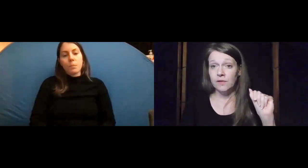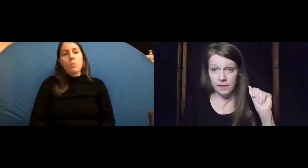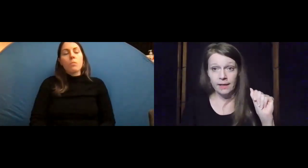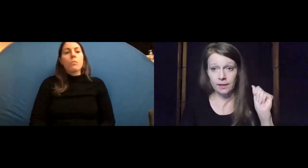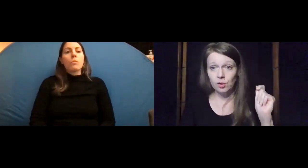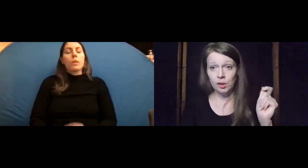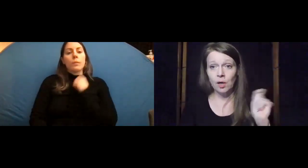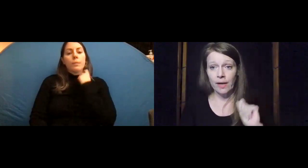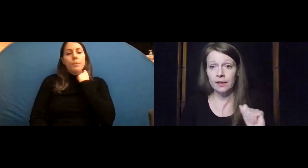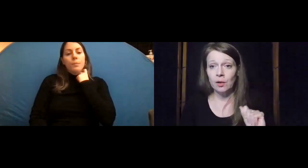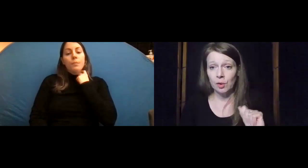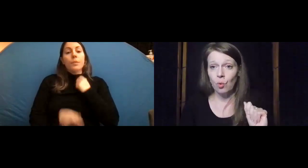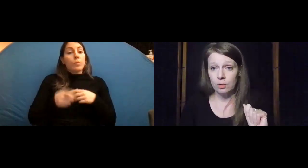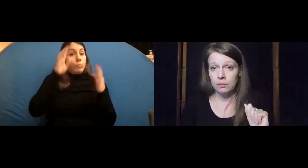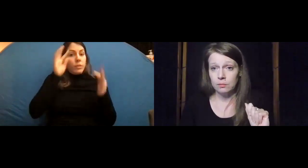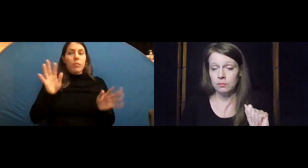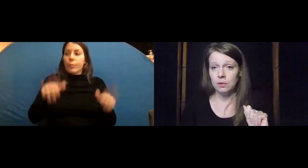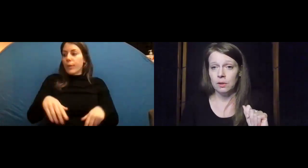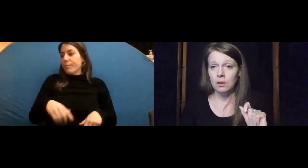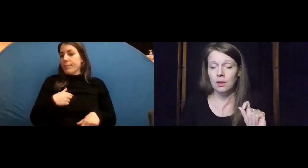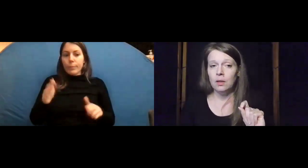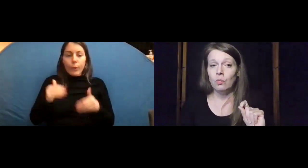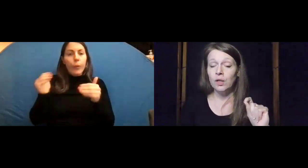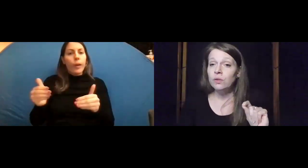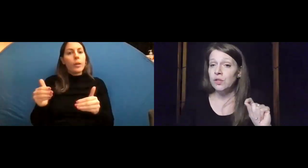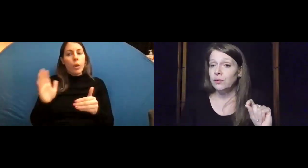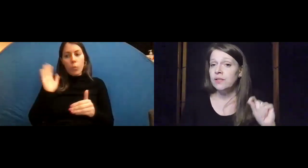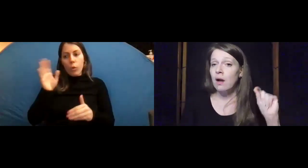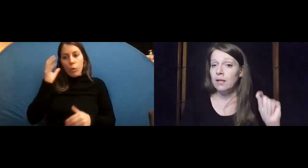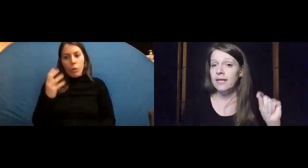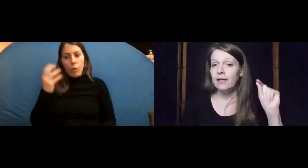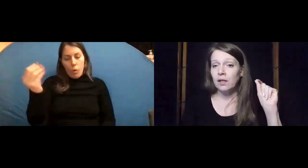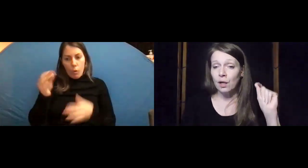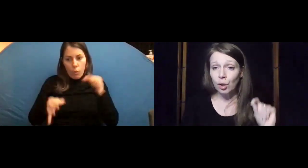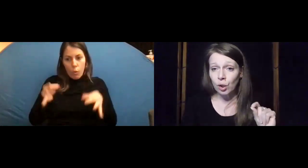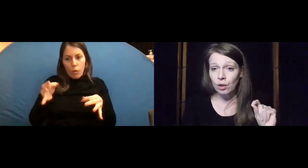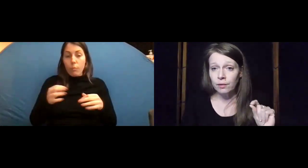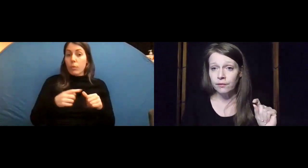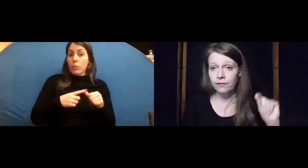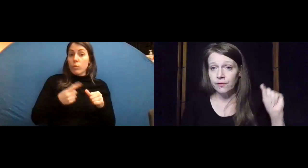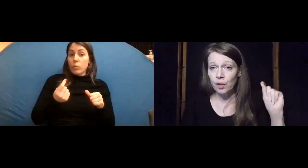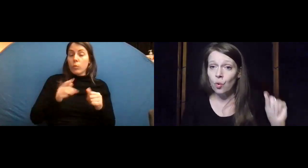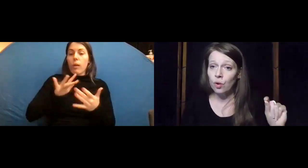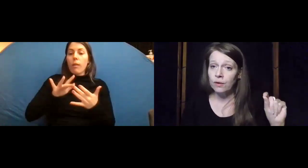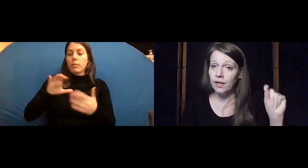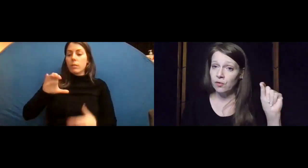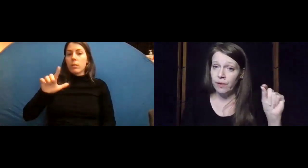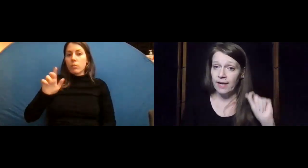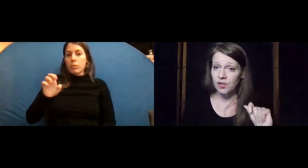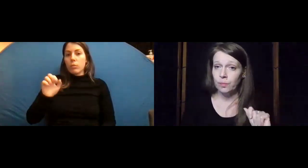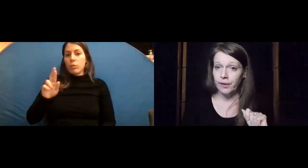your court appearance. appearance. And you've decided that you are going to go ahead and go to